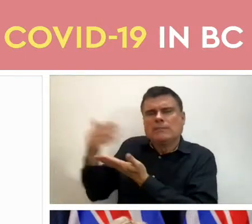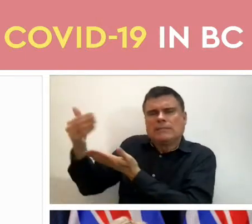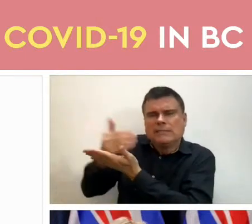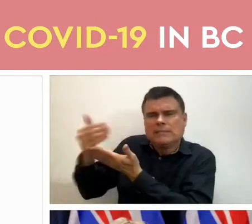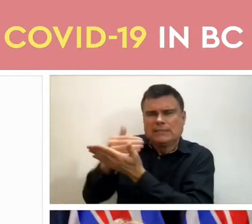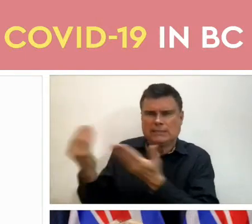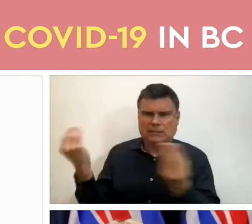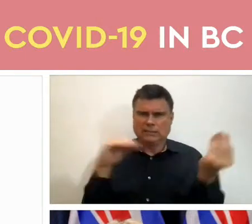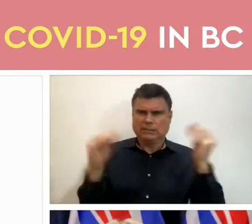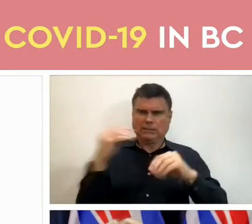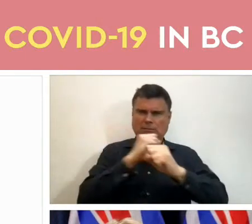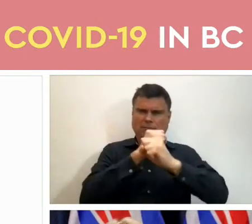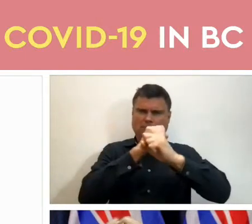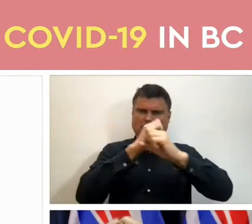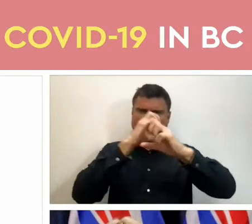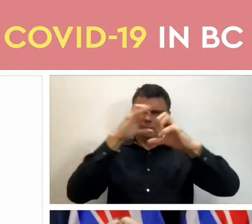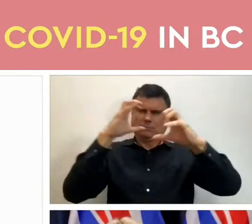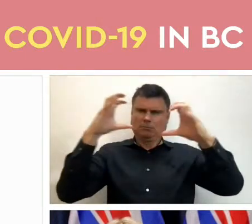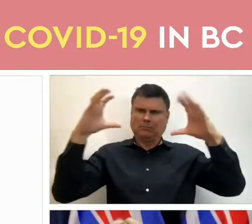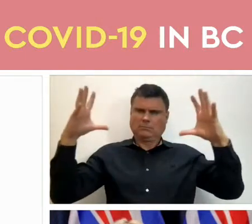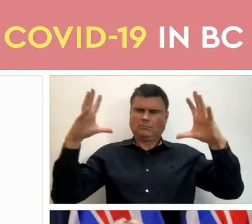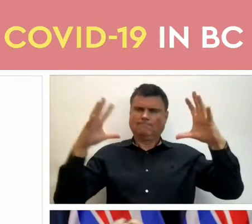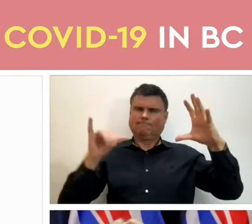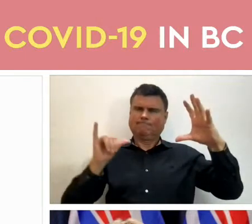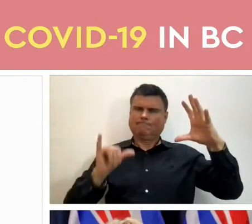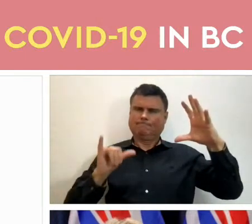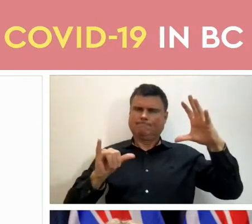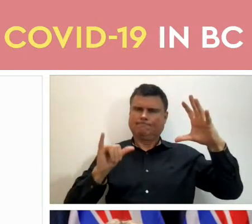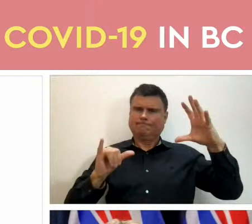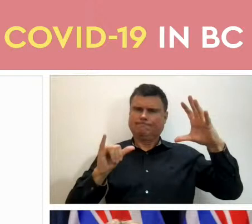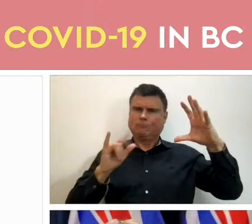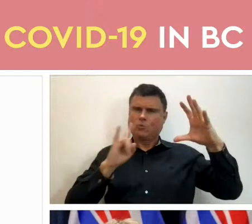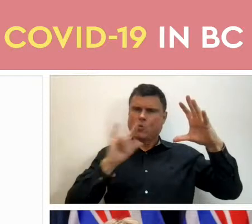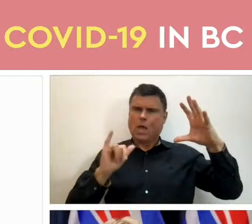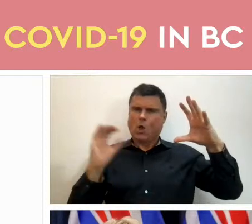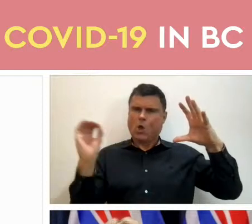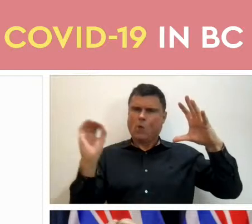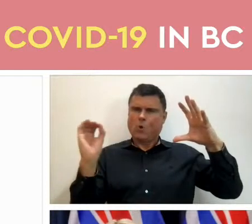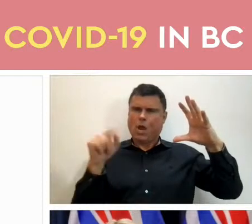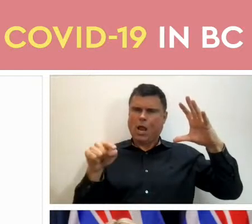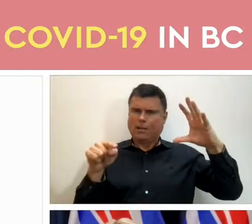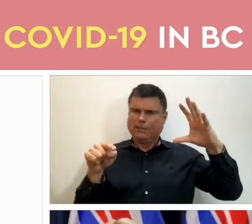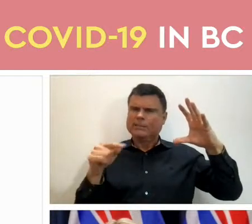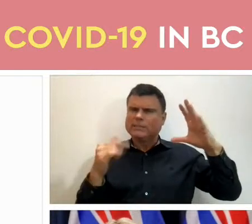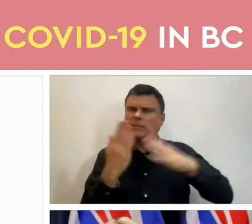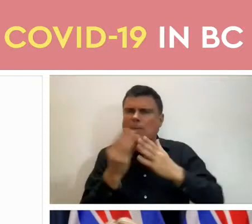becoming very clear. One of those is that Omicron is